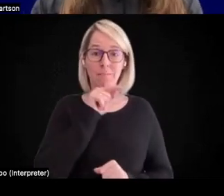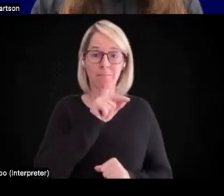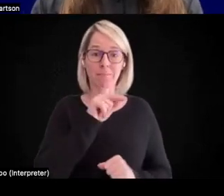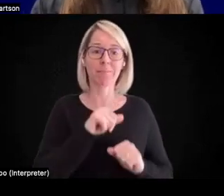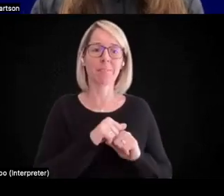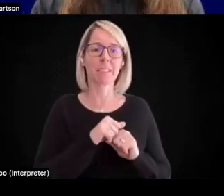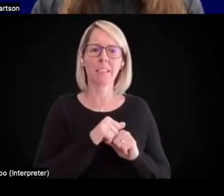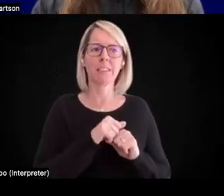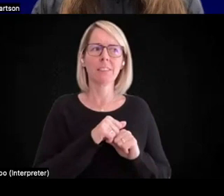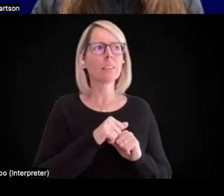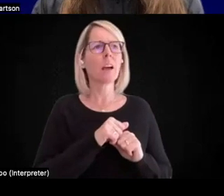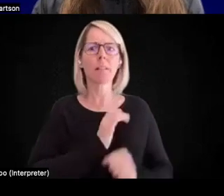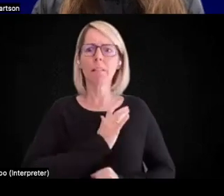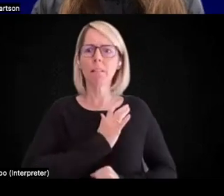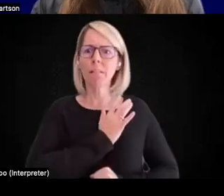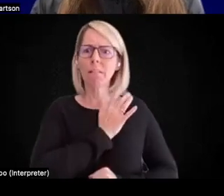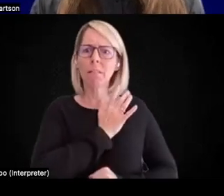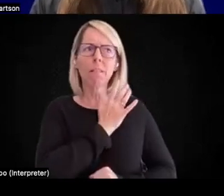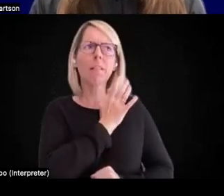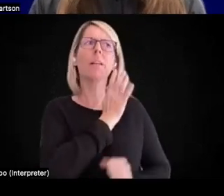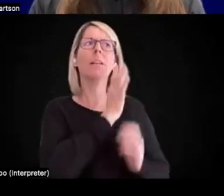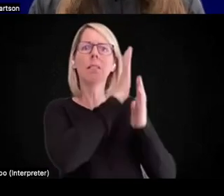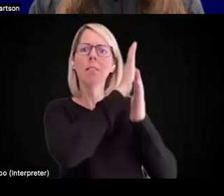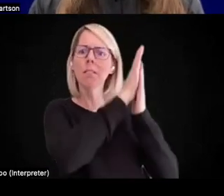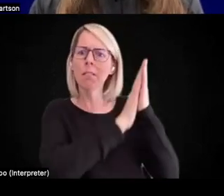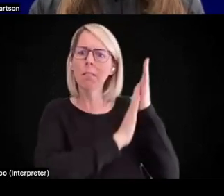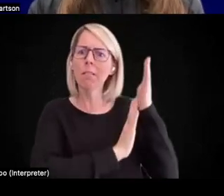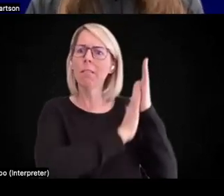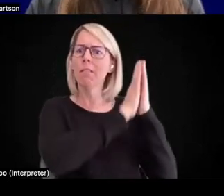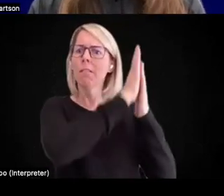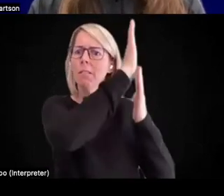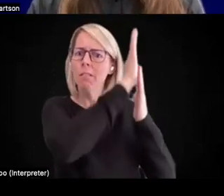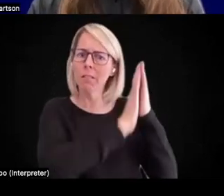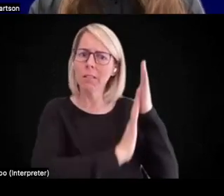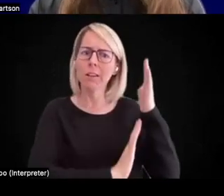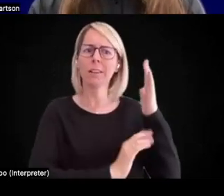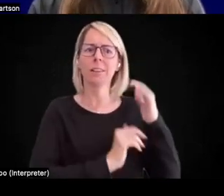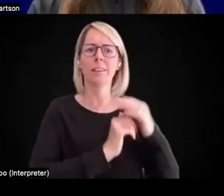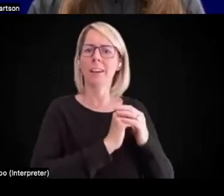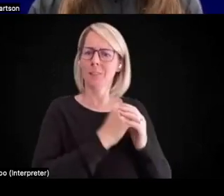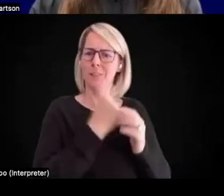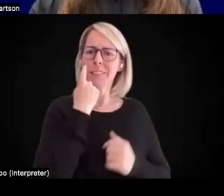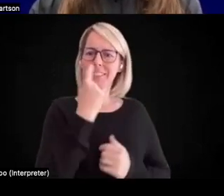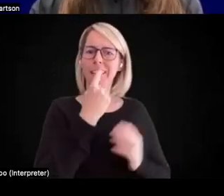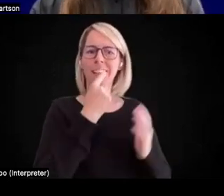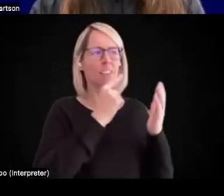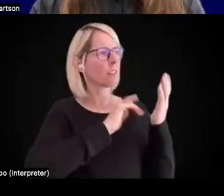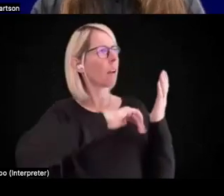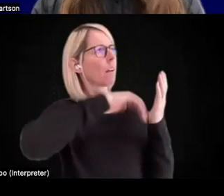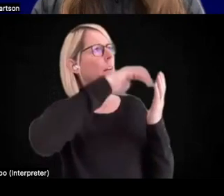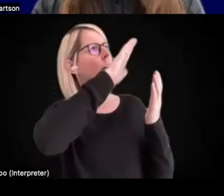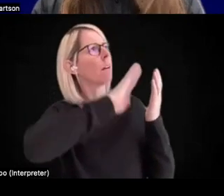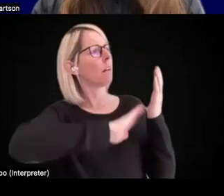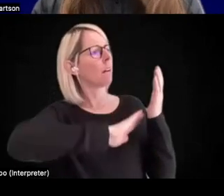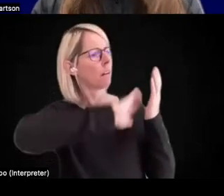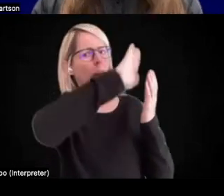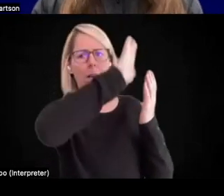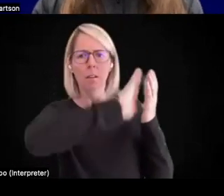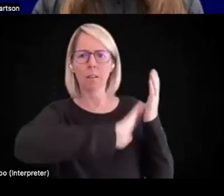this fence and she is stroking it, so whether she is gathering information about, you know,